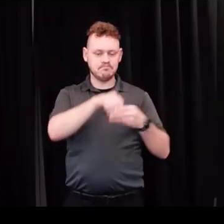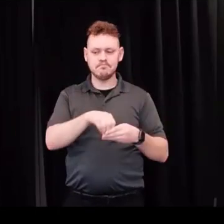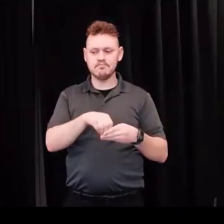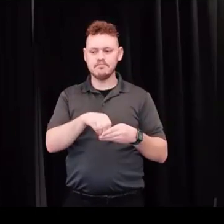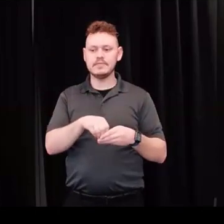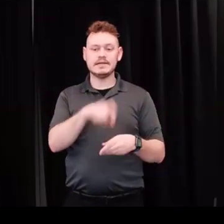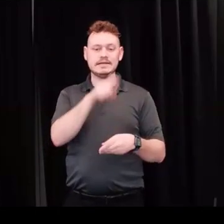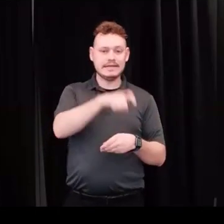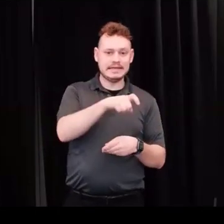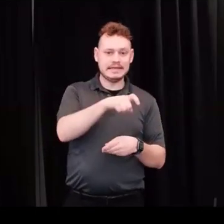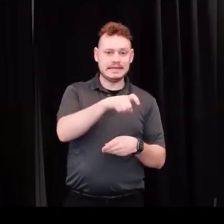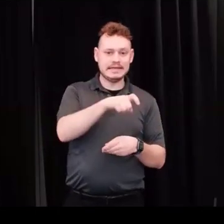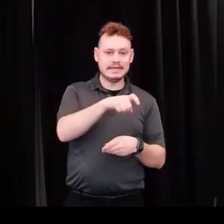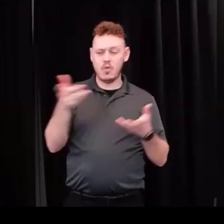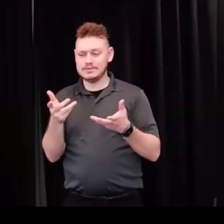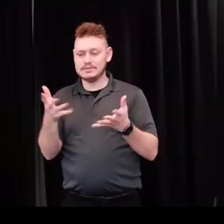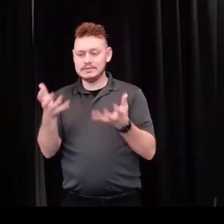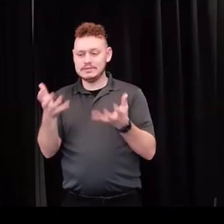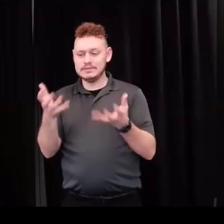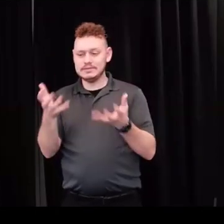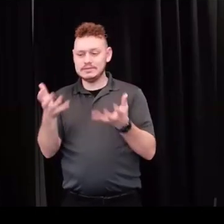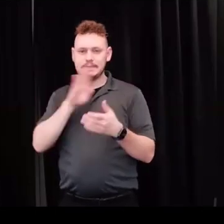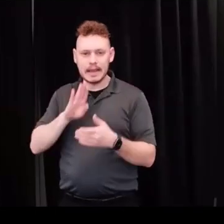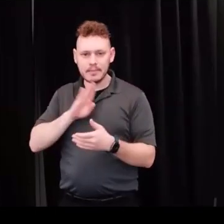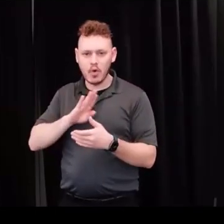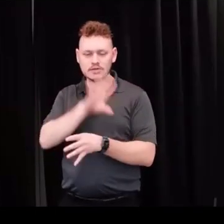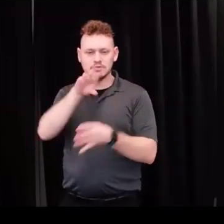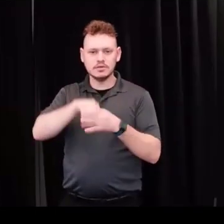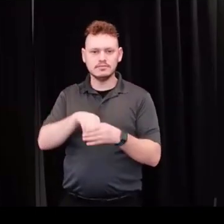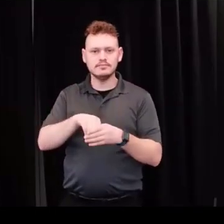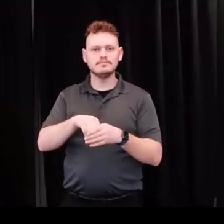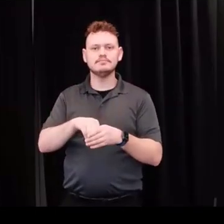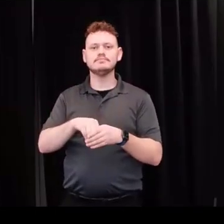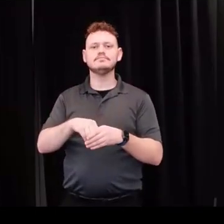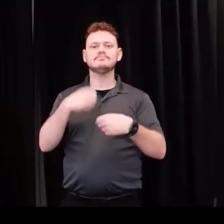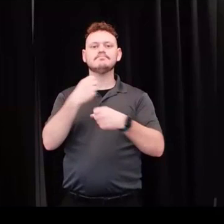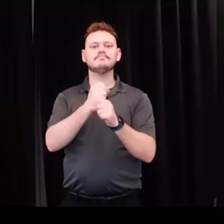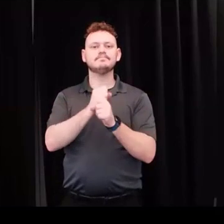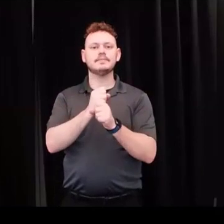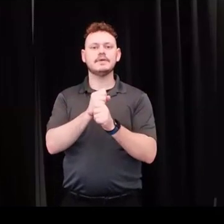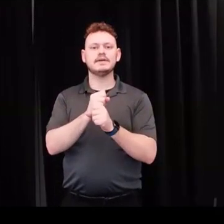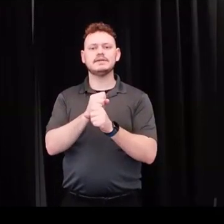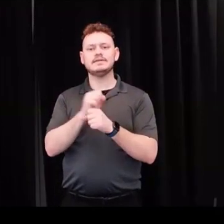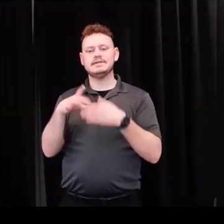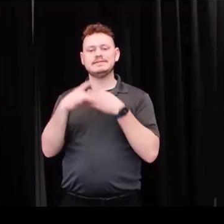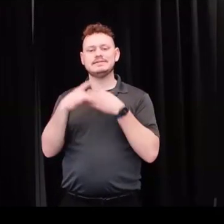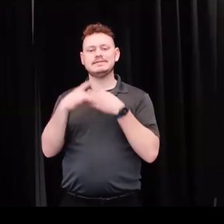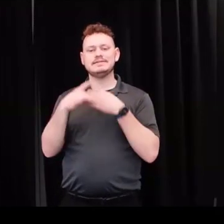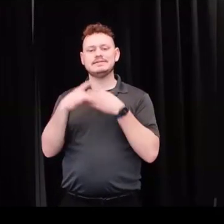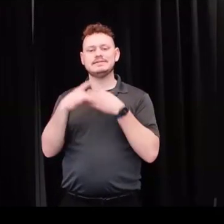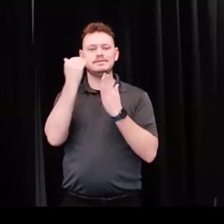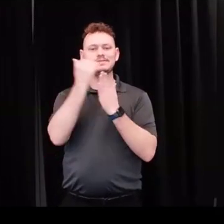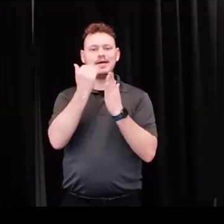points. And then you're going to take those things and make stakeholder segments, group them into